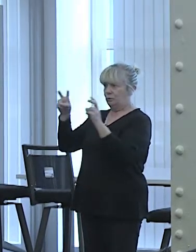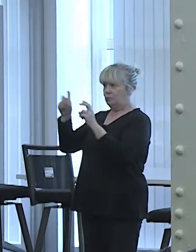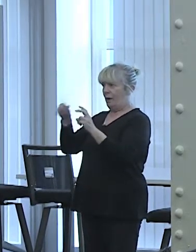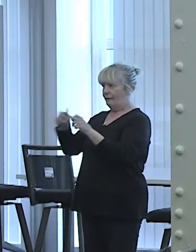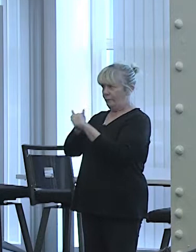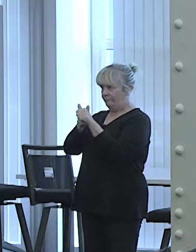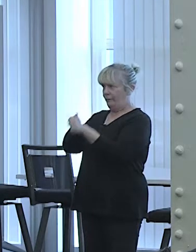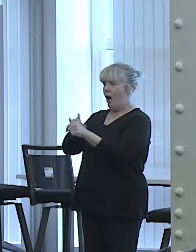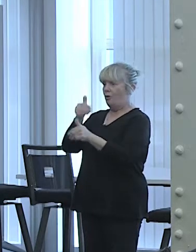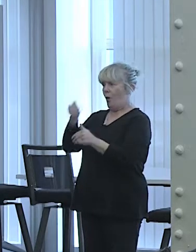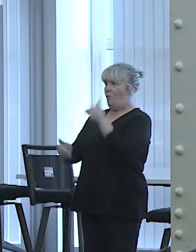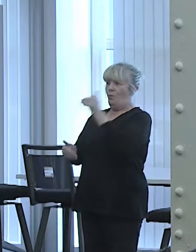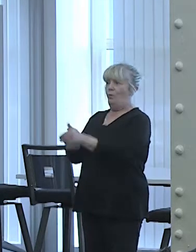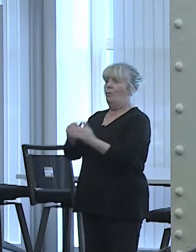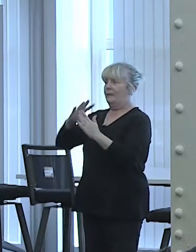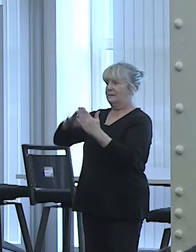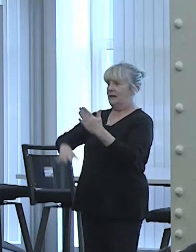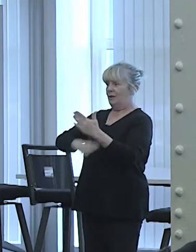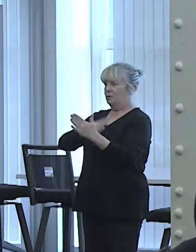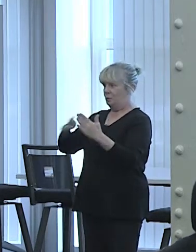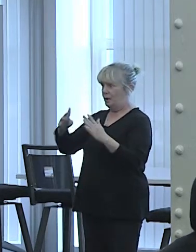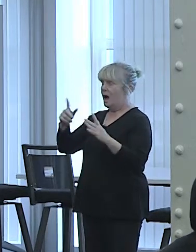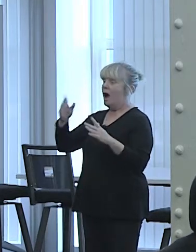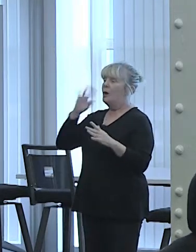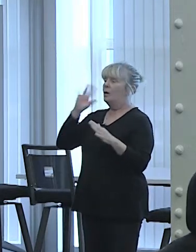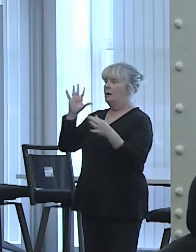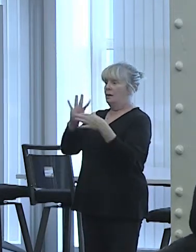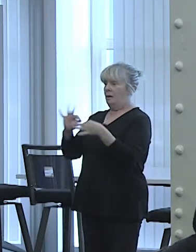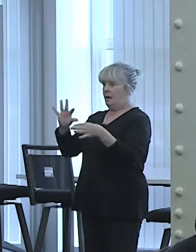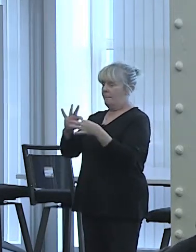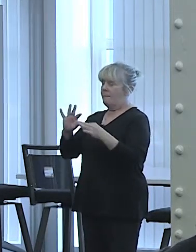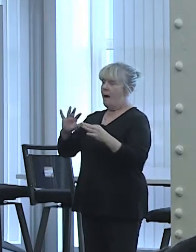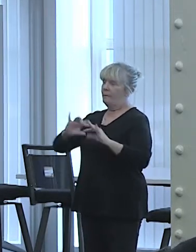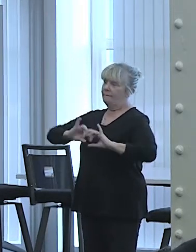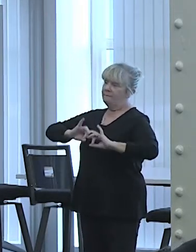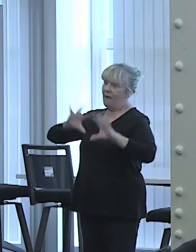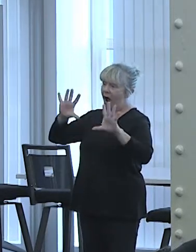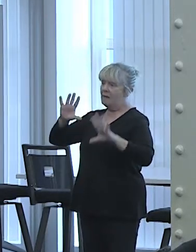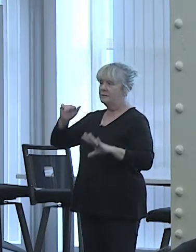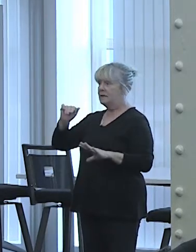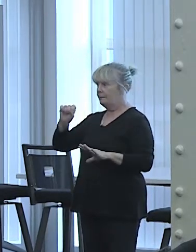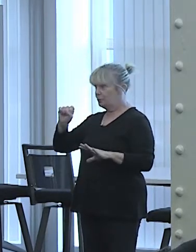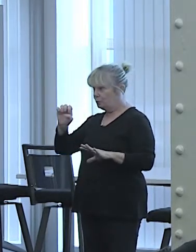I will be speaking about some issues of violence and abuse and potentially re-traumatizing